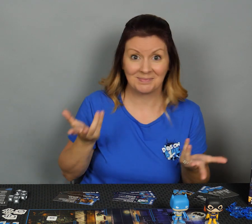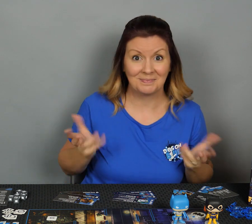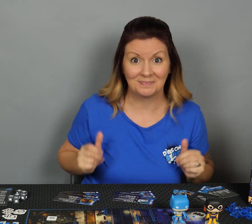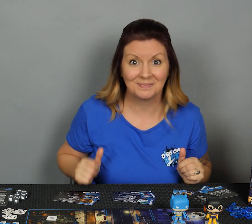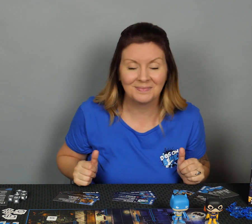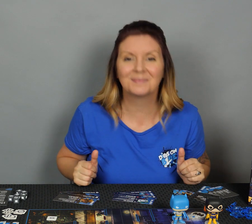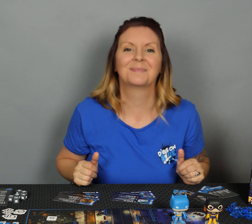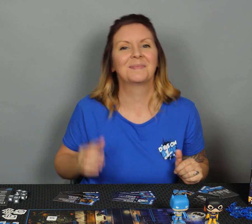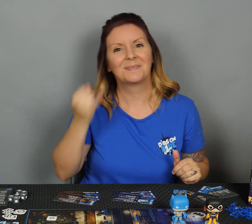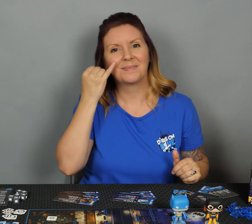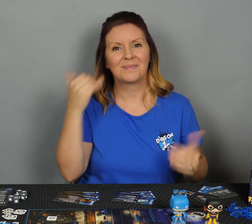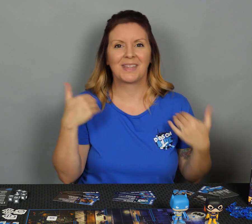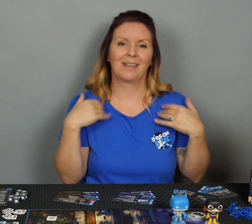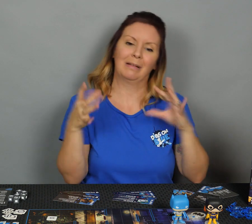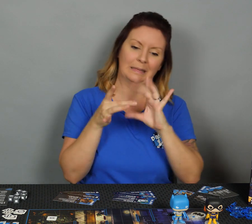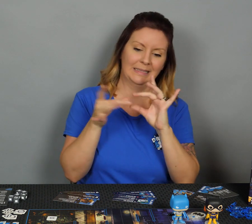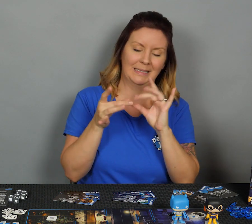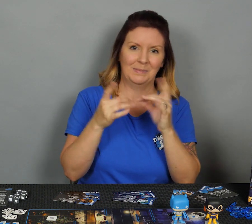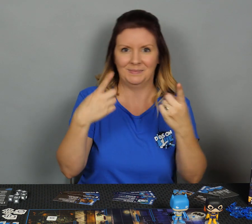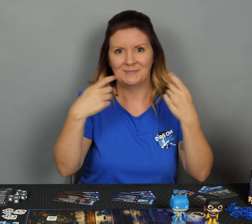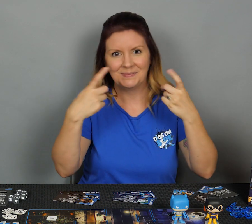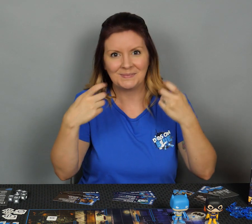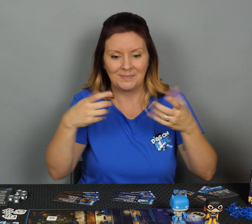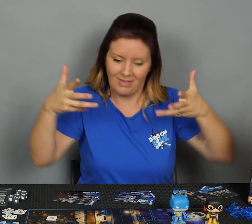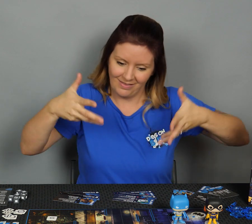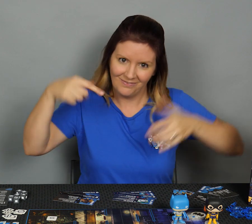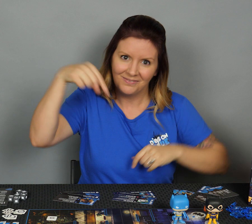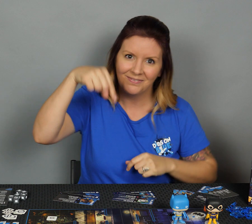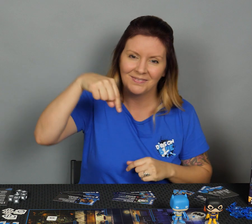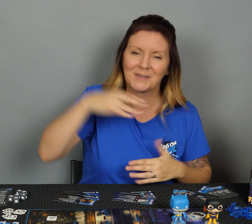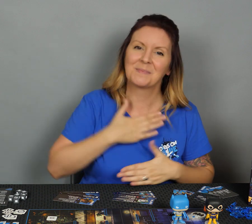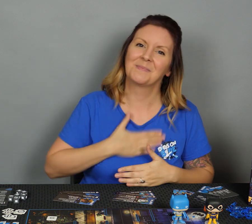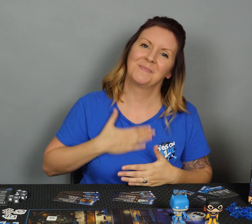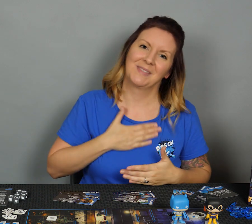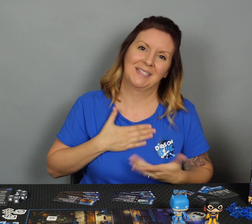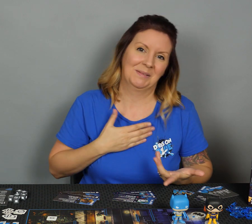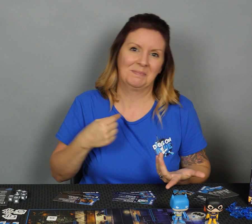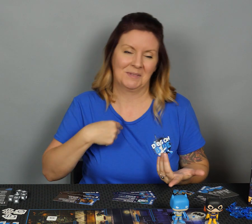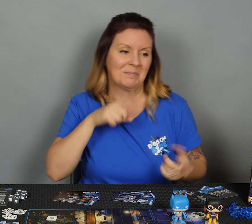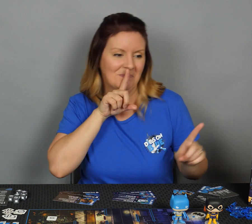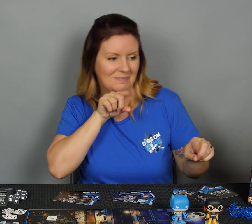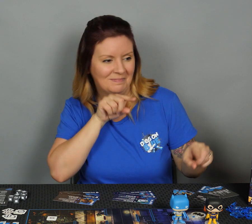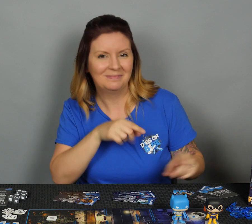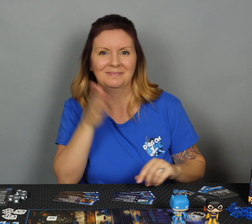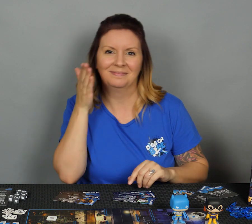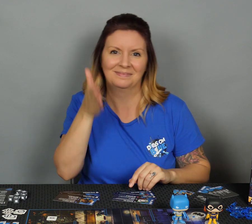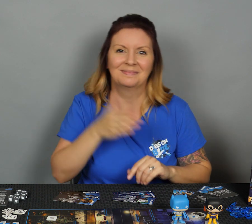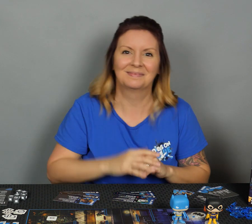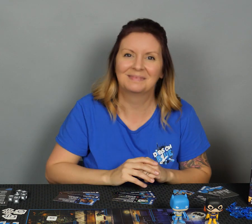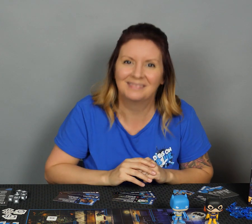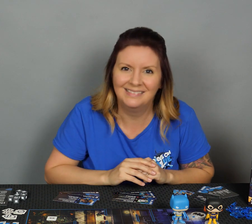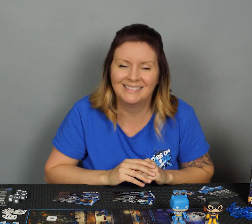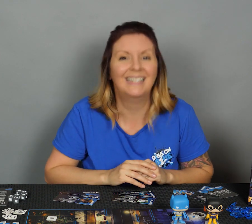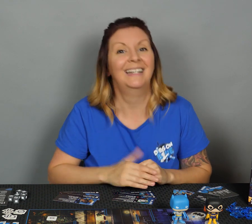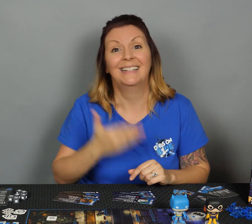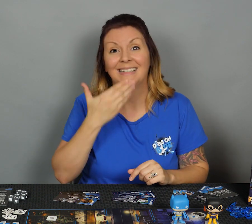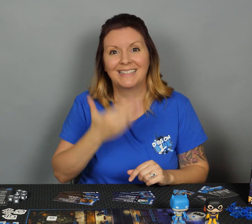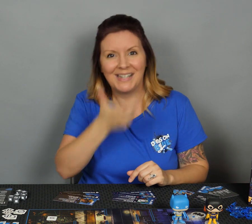So go check that out! If you have any comments or questions, please leave them below and I will gladly respond.